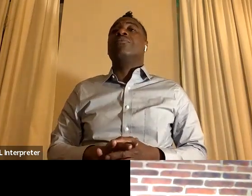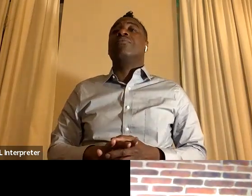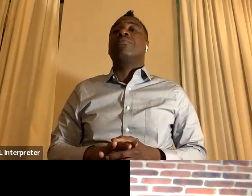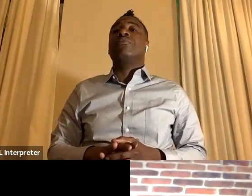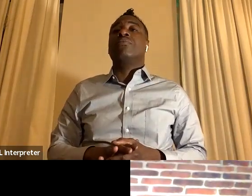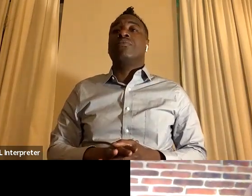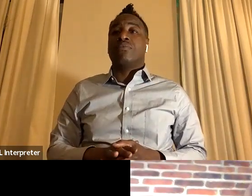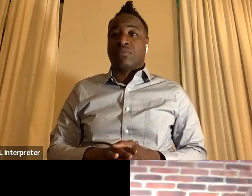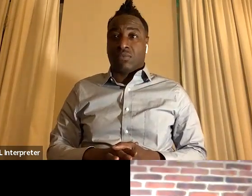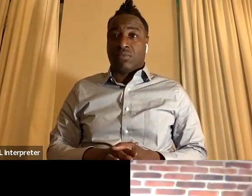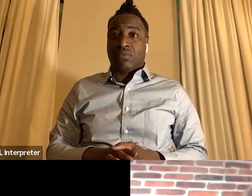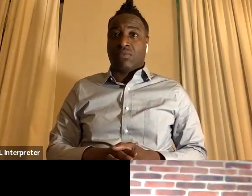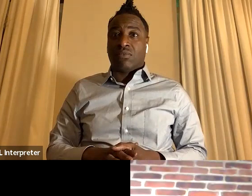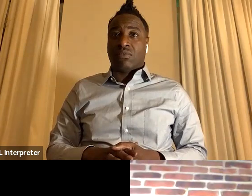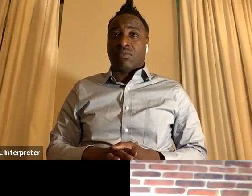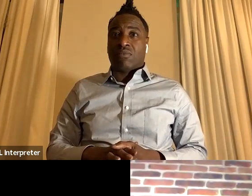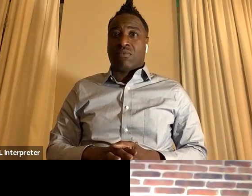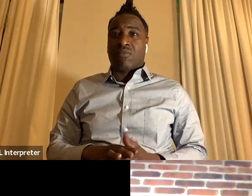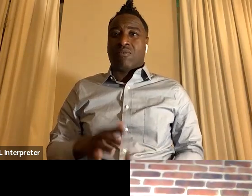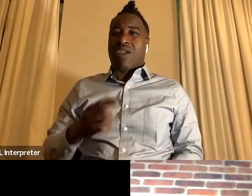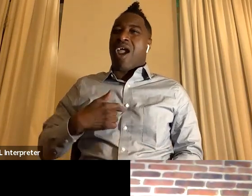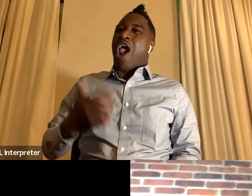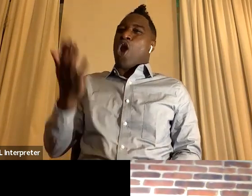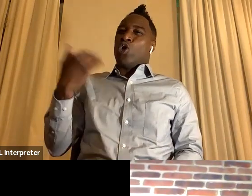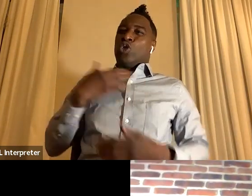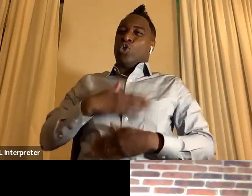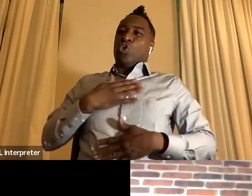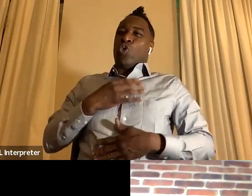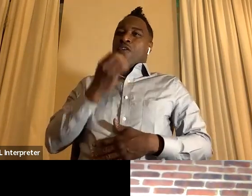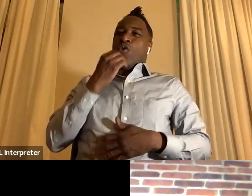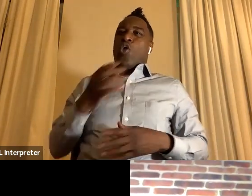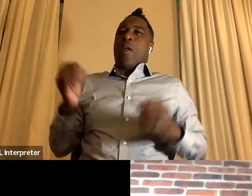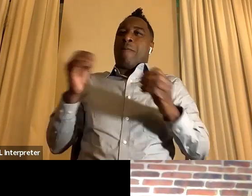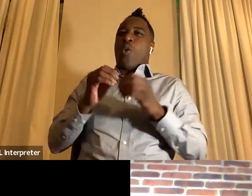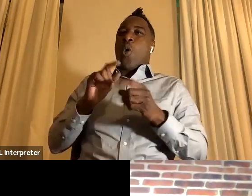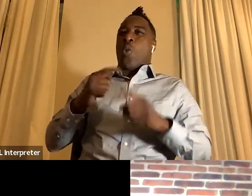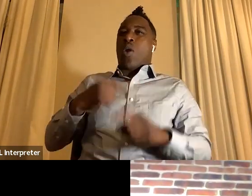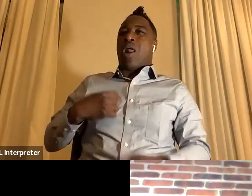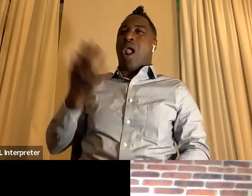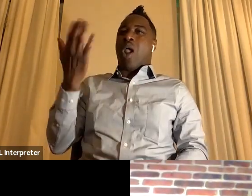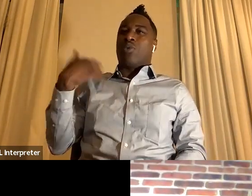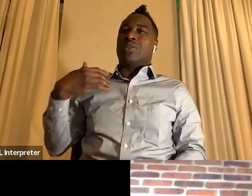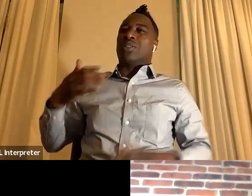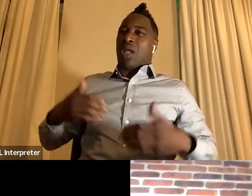I feel like I send GI food a lot more when I was a lot younger, but now